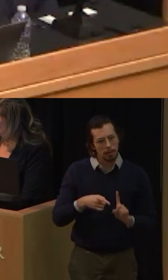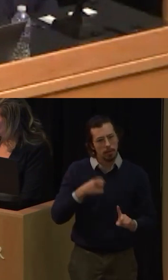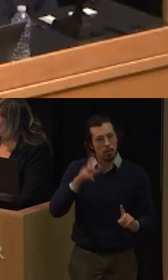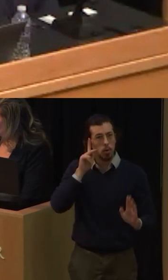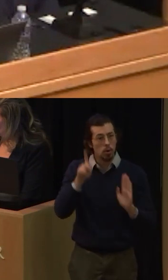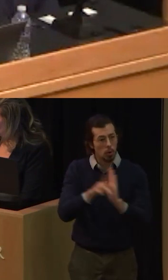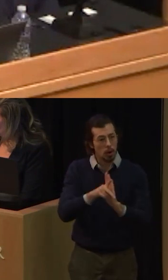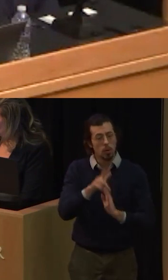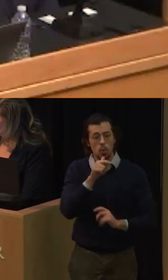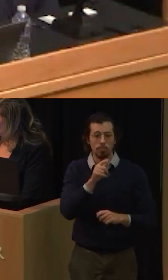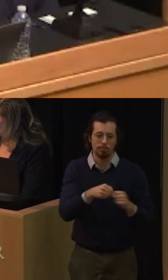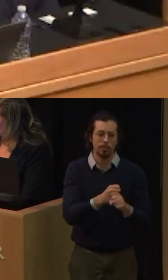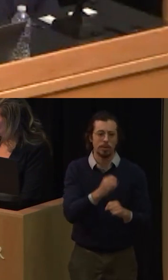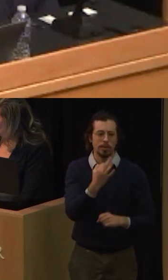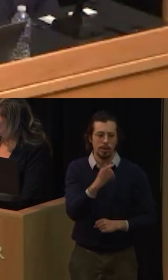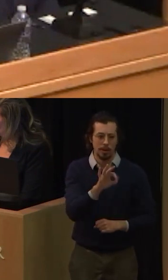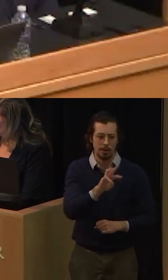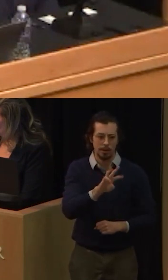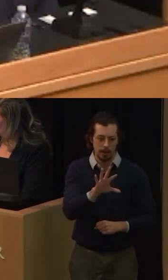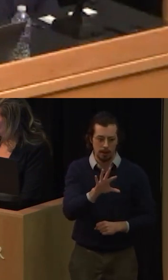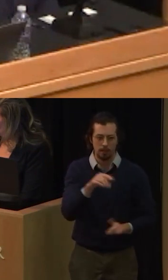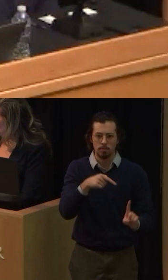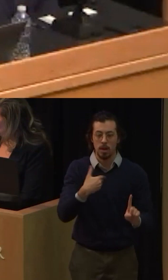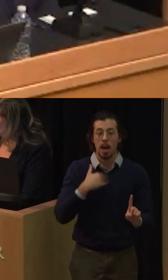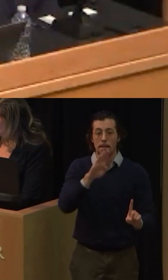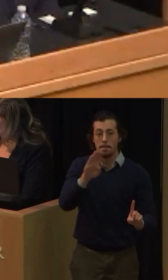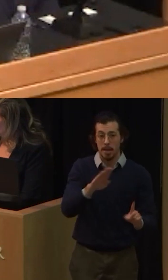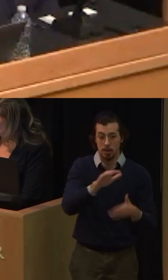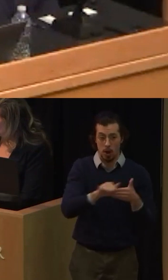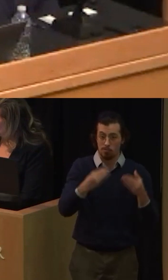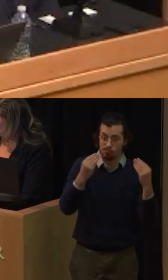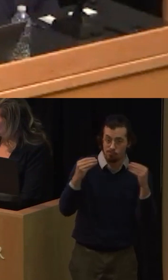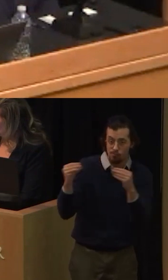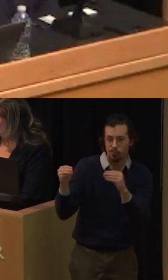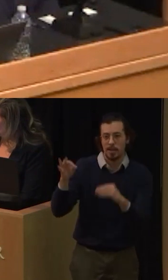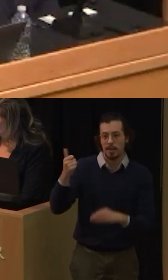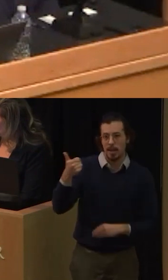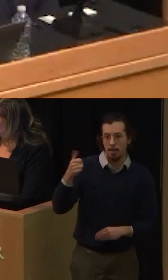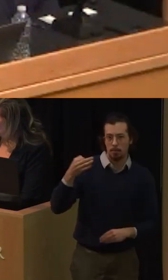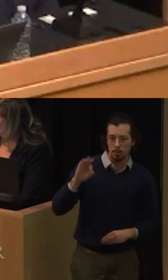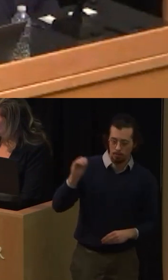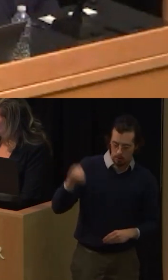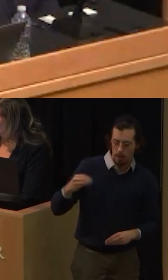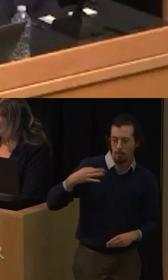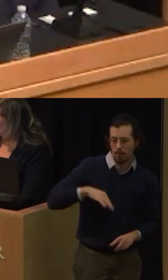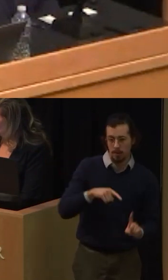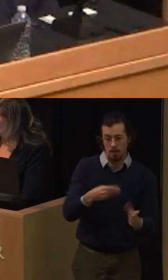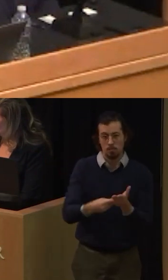who, in 1965, had about a billion dollars in sales and about a 10% profit. They made about $100 million in 1965.